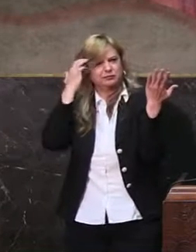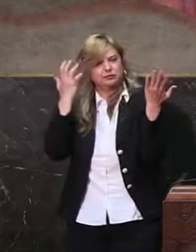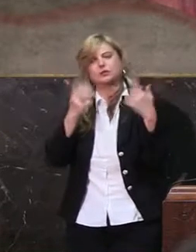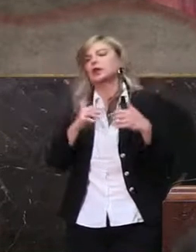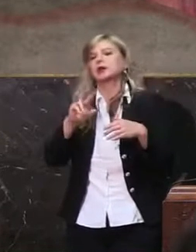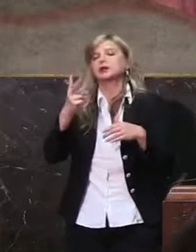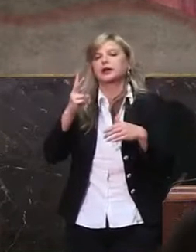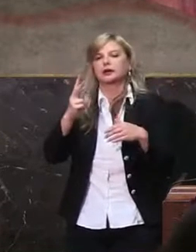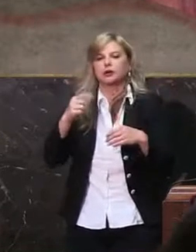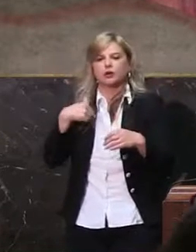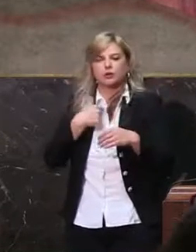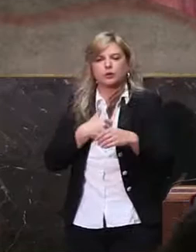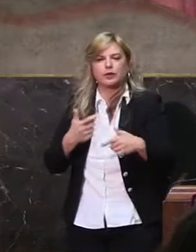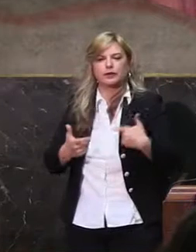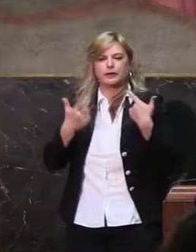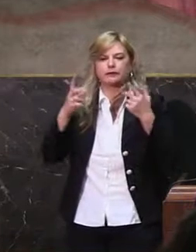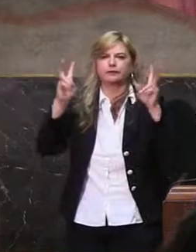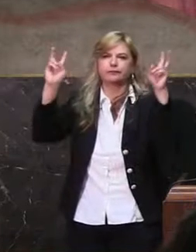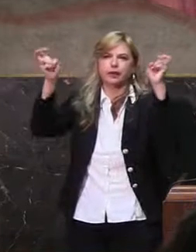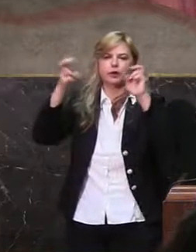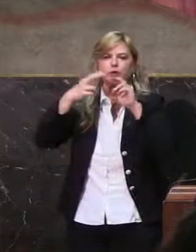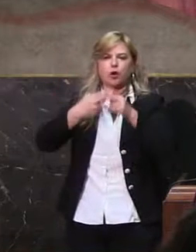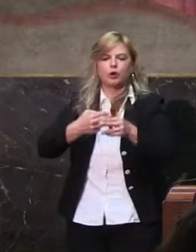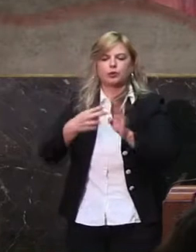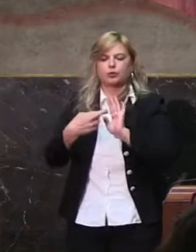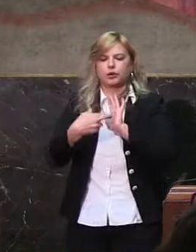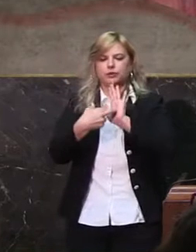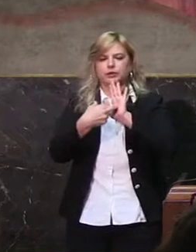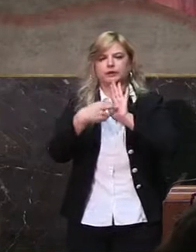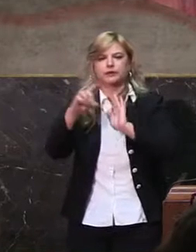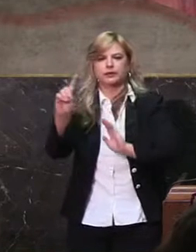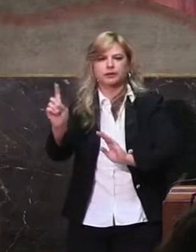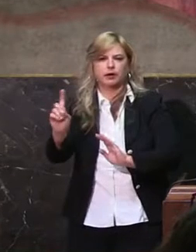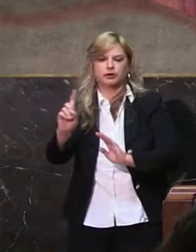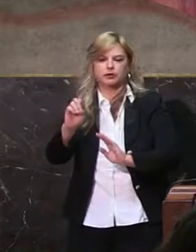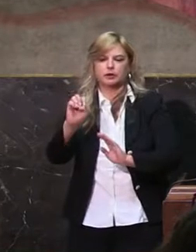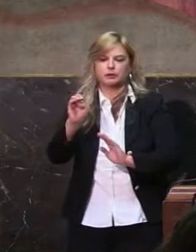representative democracy and we have